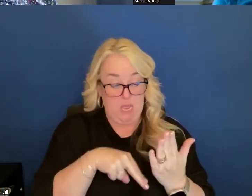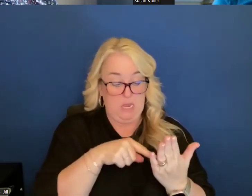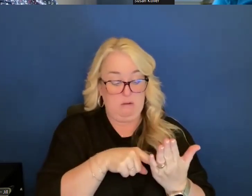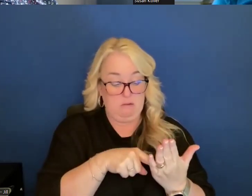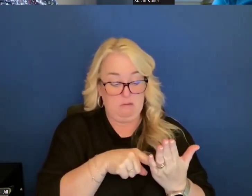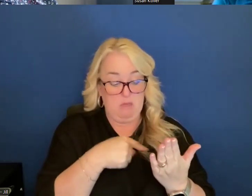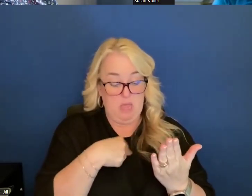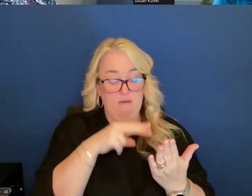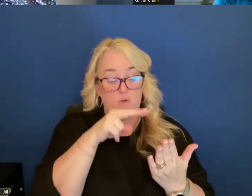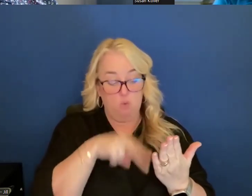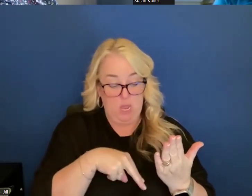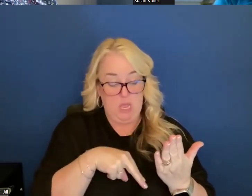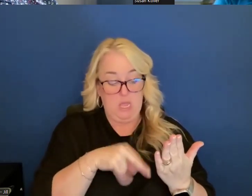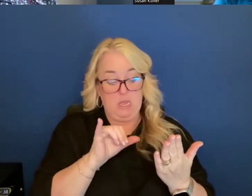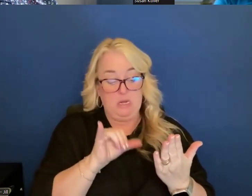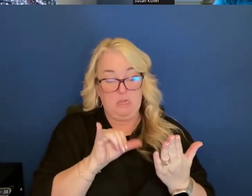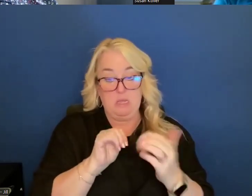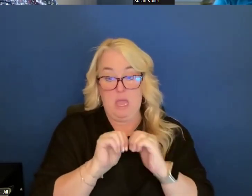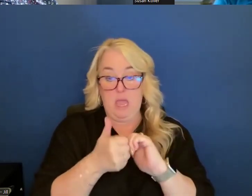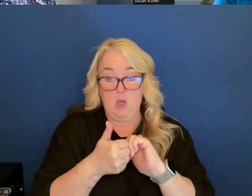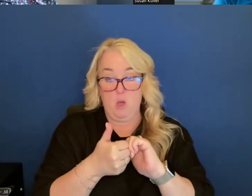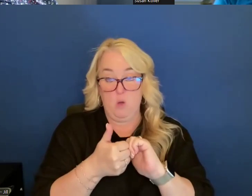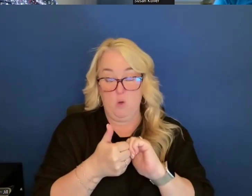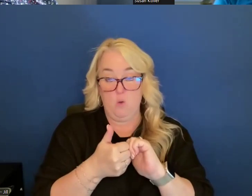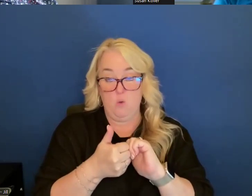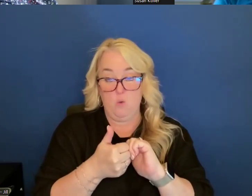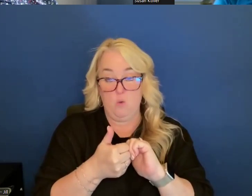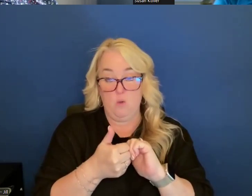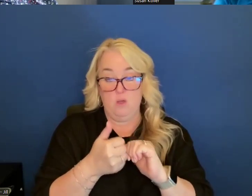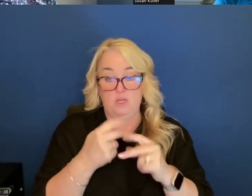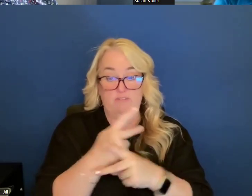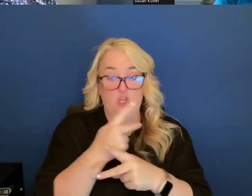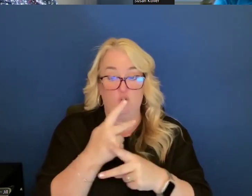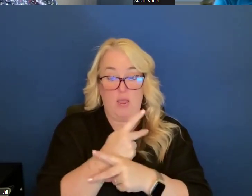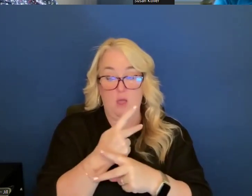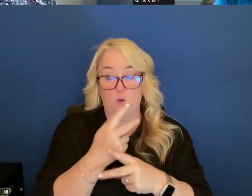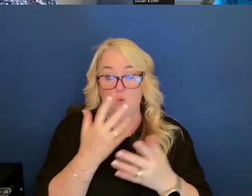formula on how they on how they figure out what each service